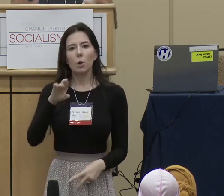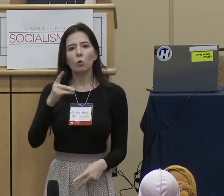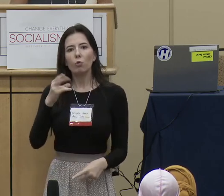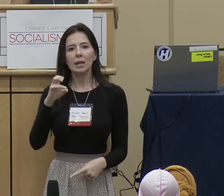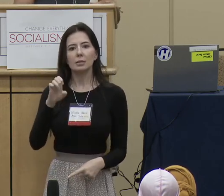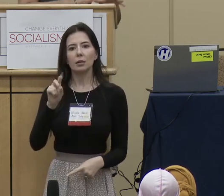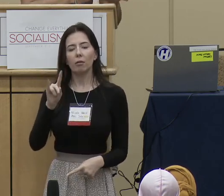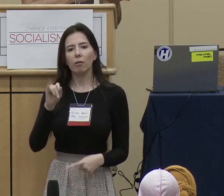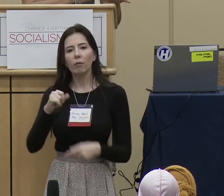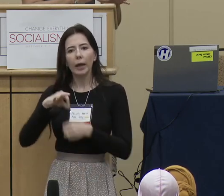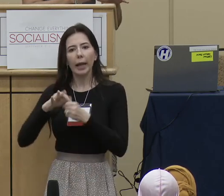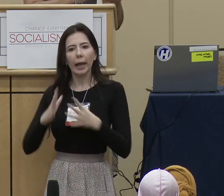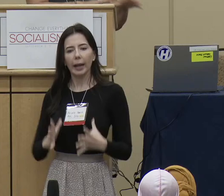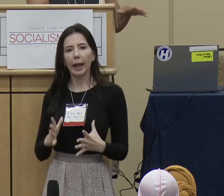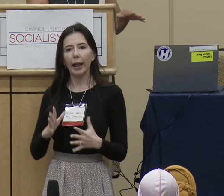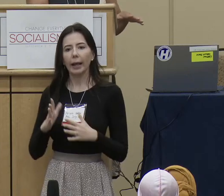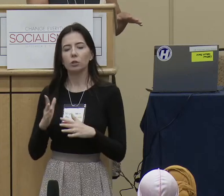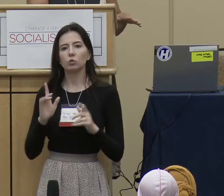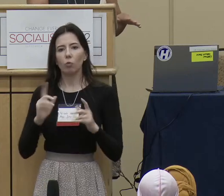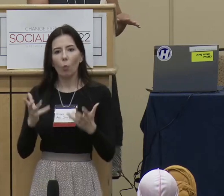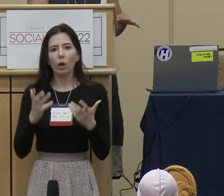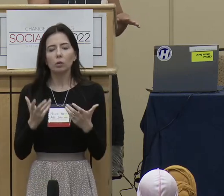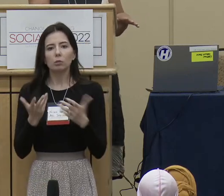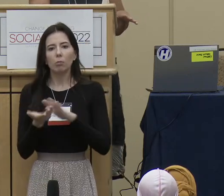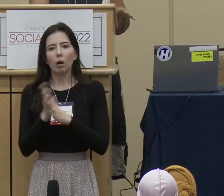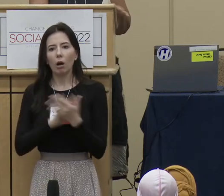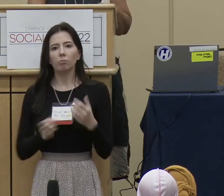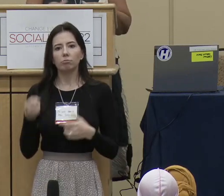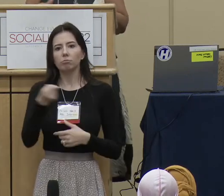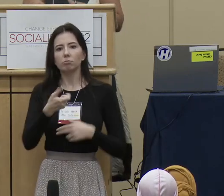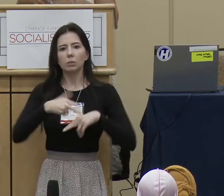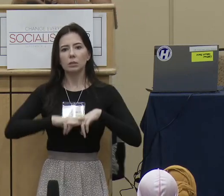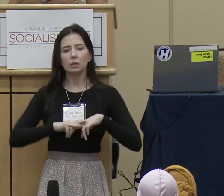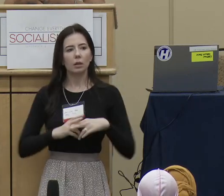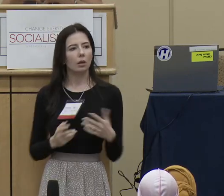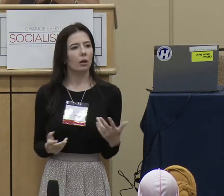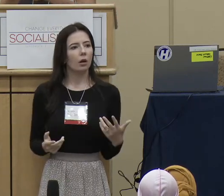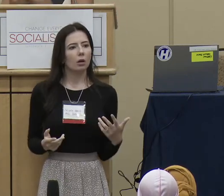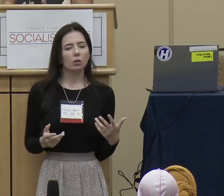here in Chicago, and we see a number of very progressive candidates running around the country, but we can't just get